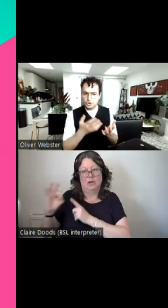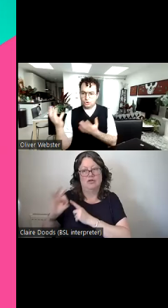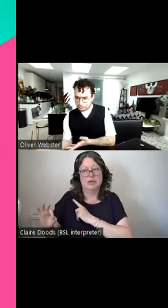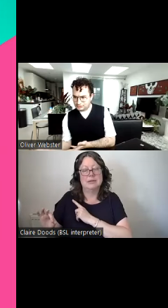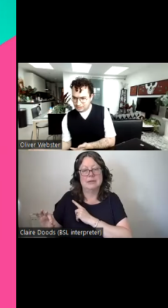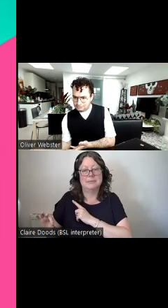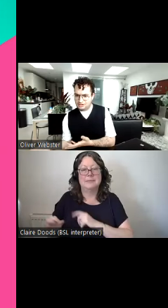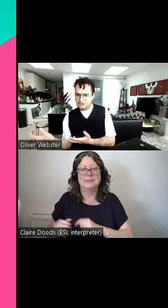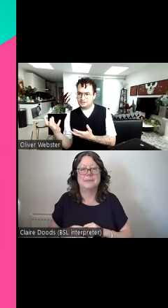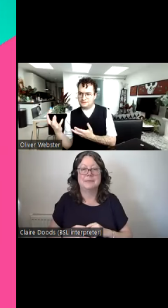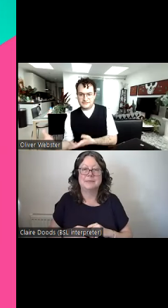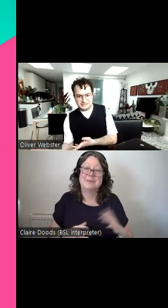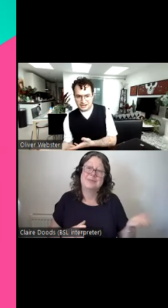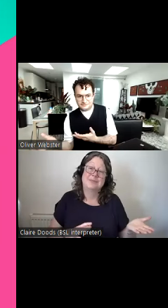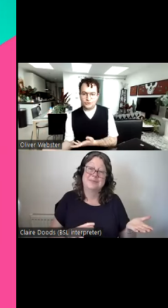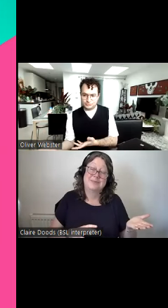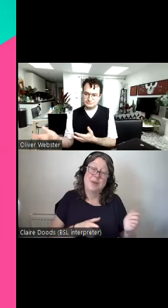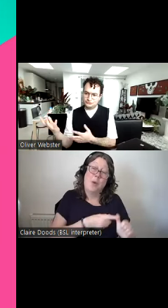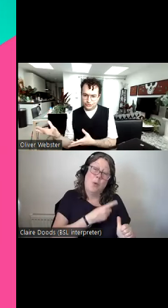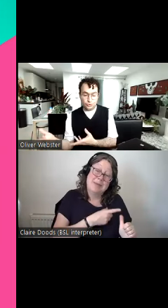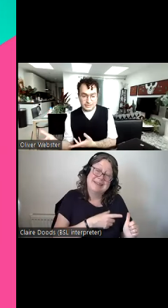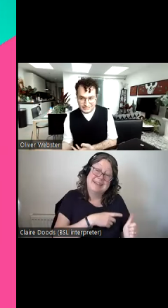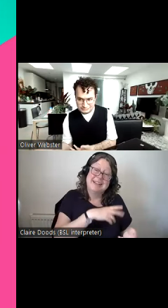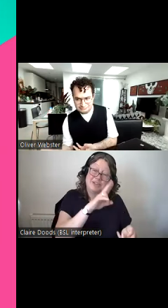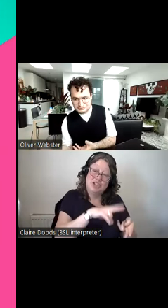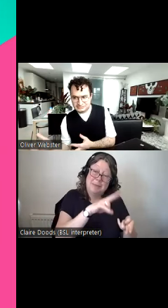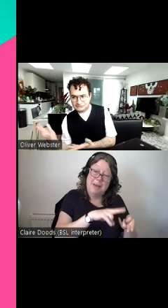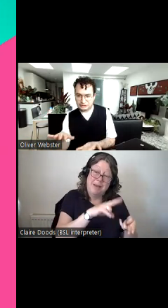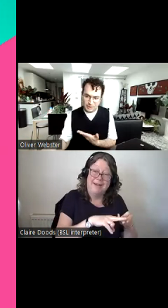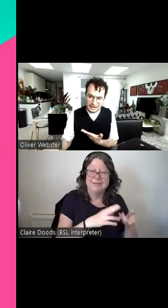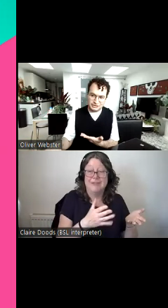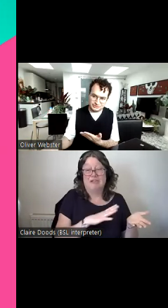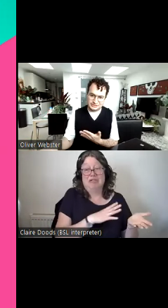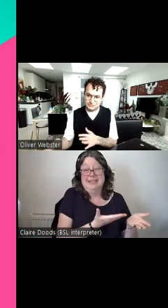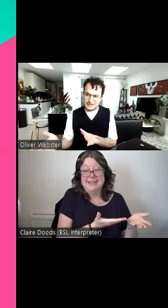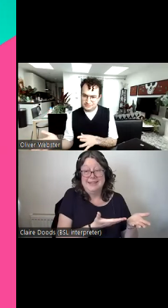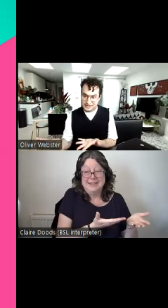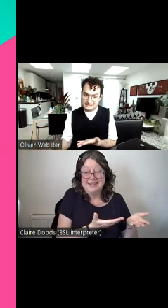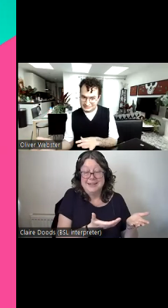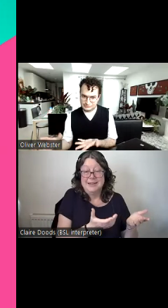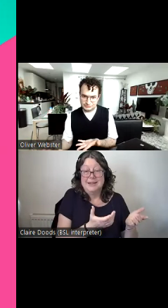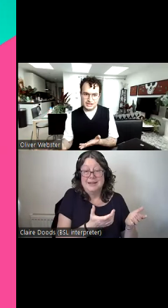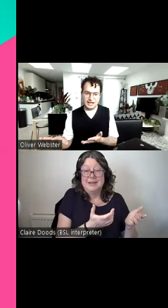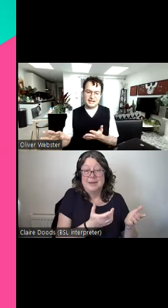Auto subtitles are convenient and affordable for the organization, but they've got lower accuracy, which makes them inaccessible.